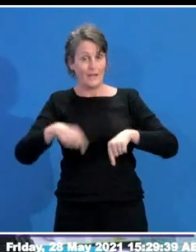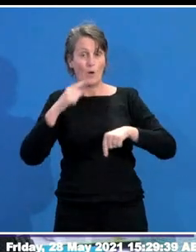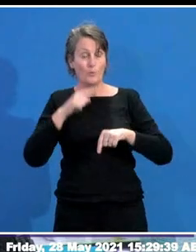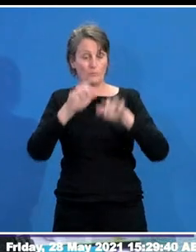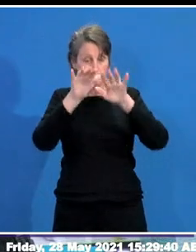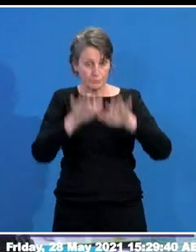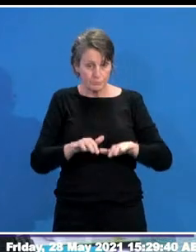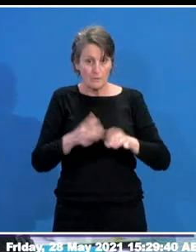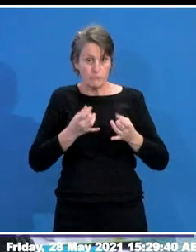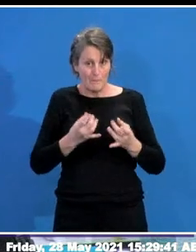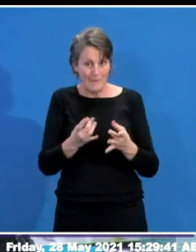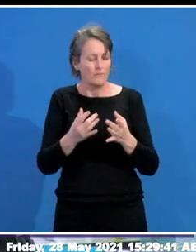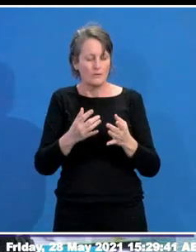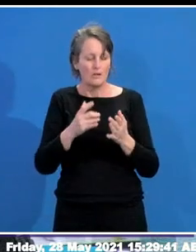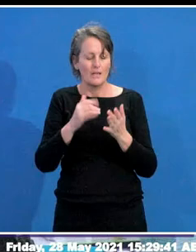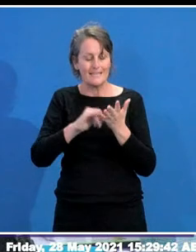submissions following the hearing.